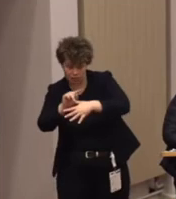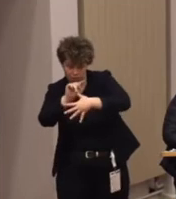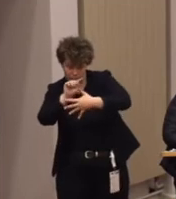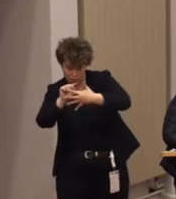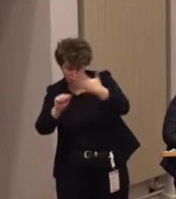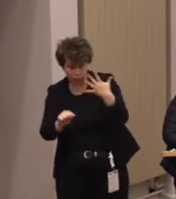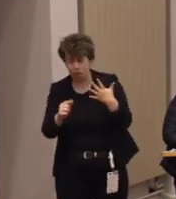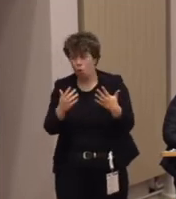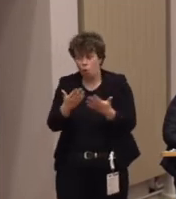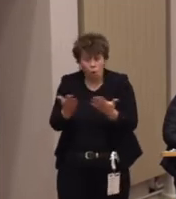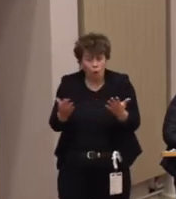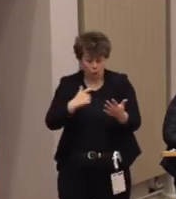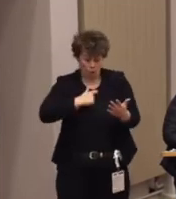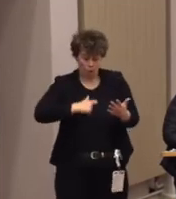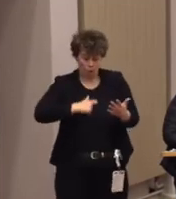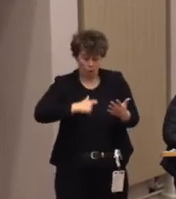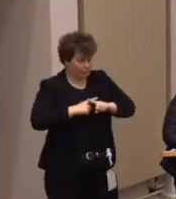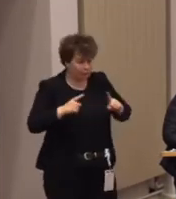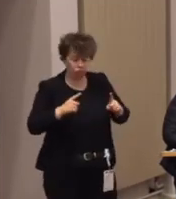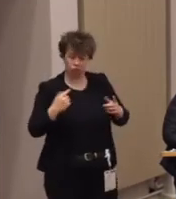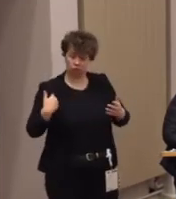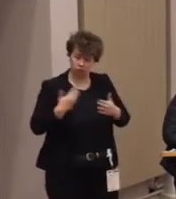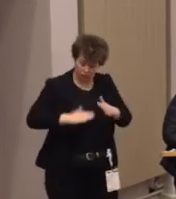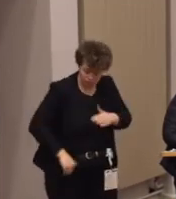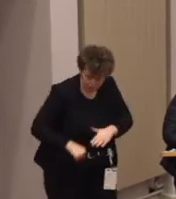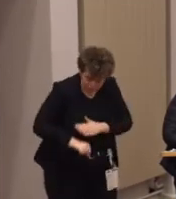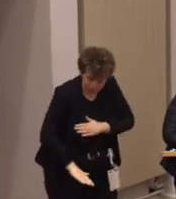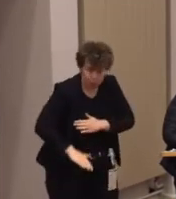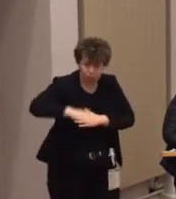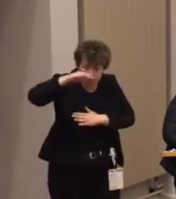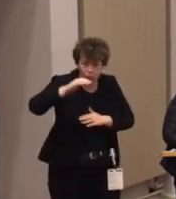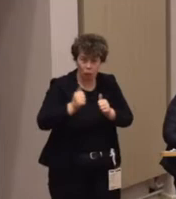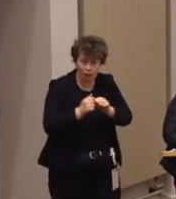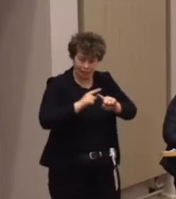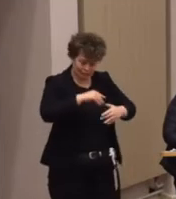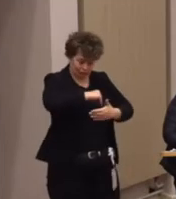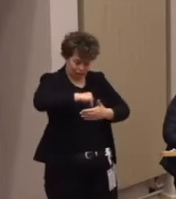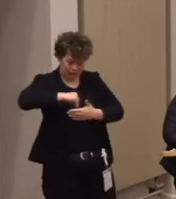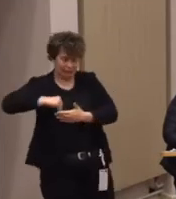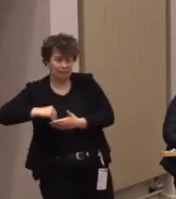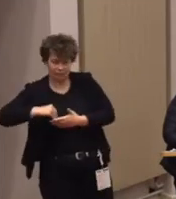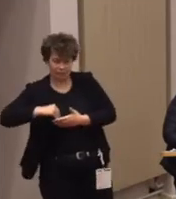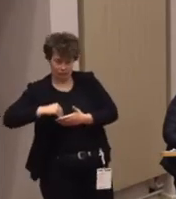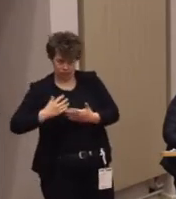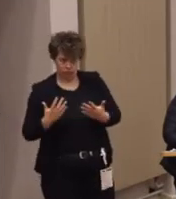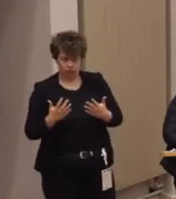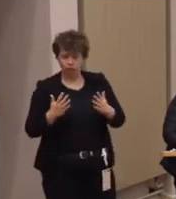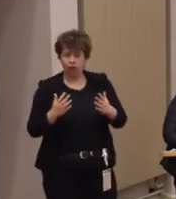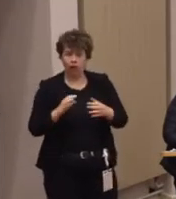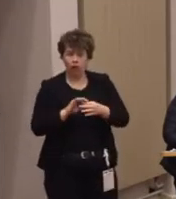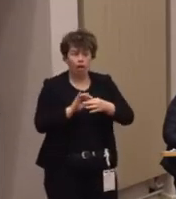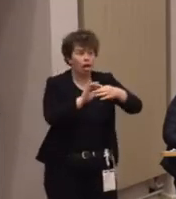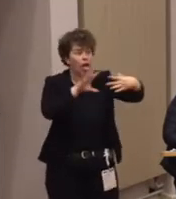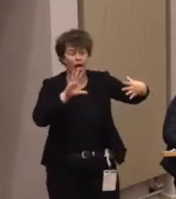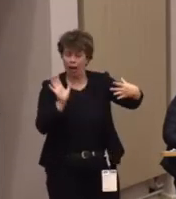unique and are different. We are subjected to a multiple and complex unique wave of discrimination